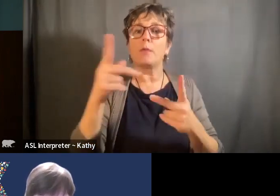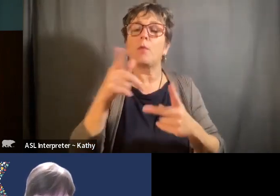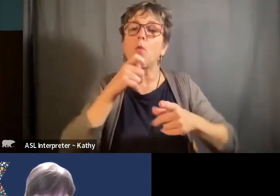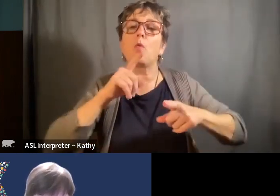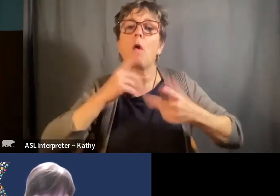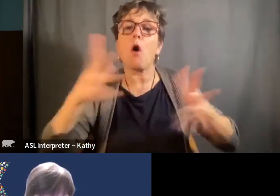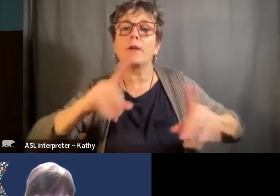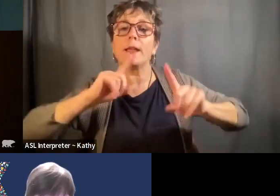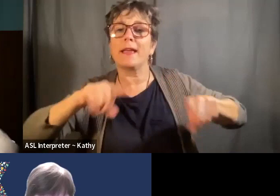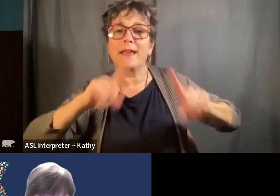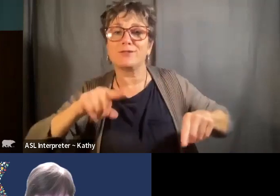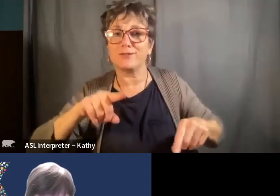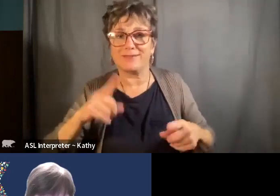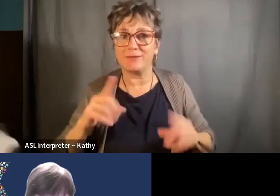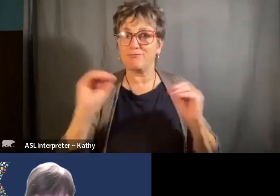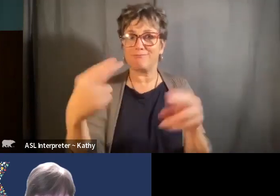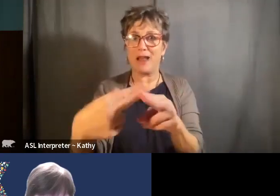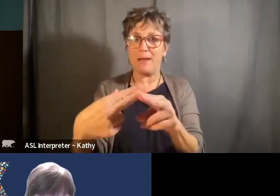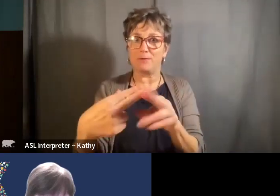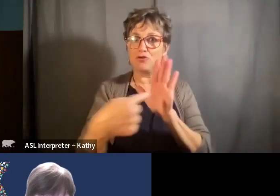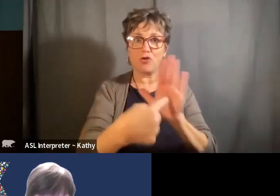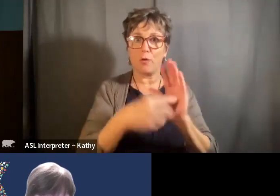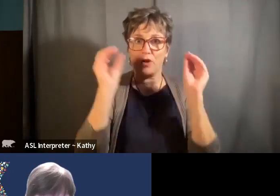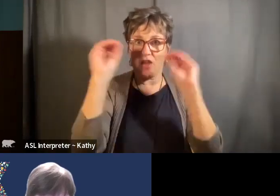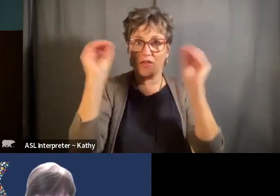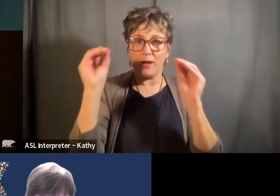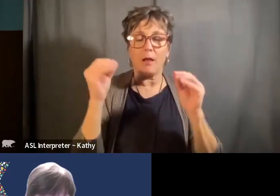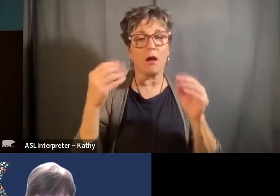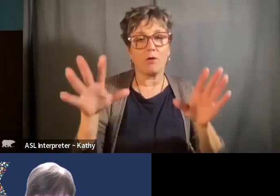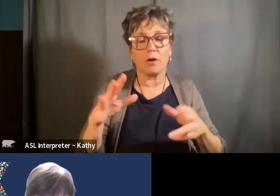but that's where what I mentioned at the start of this meeting,